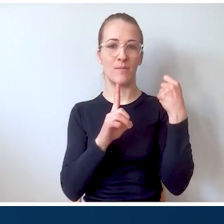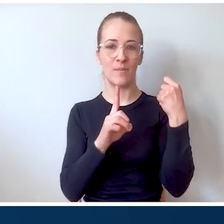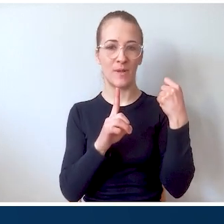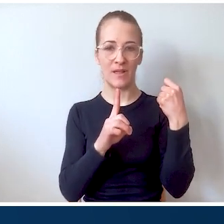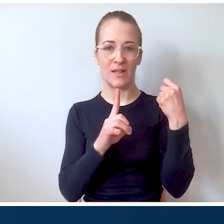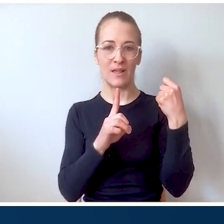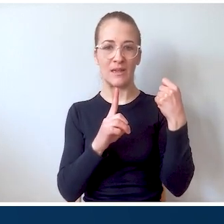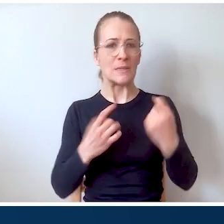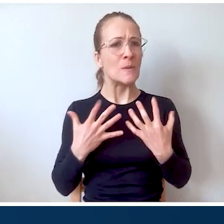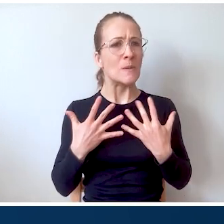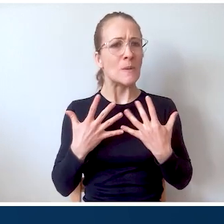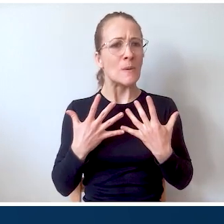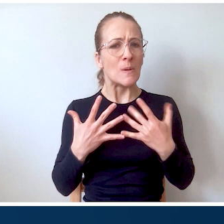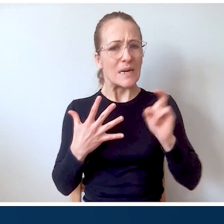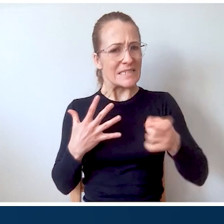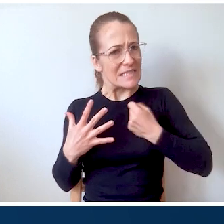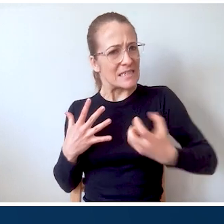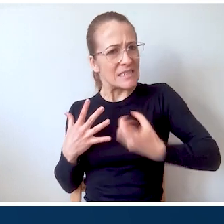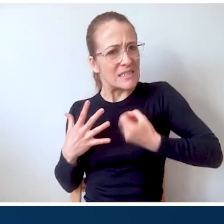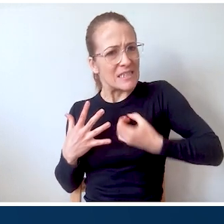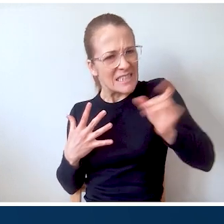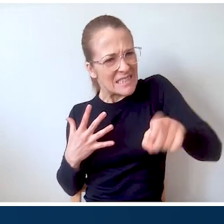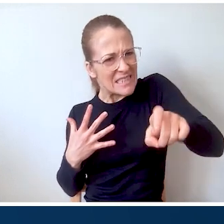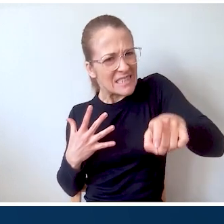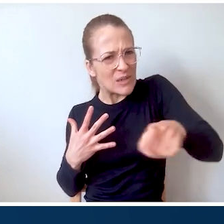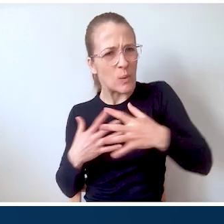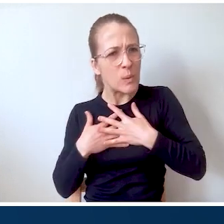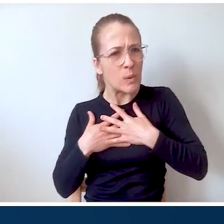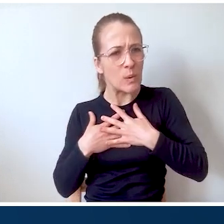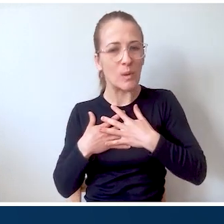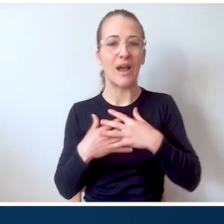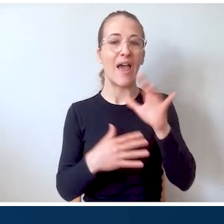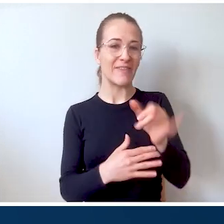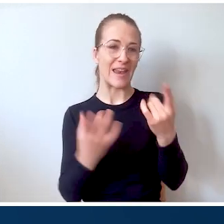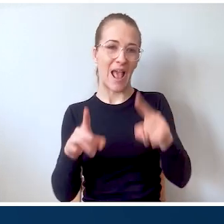almost like a burning need to get something down. And that was the case for me.